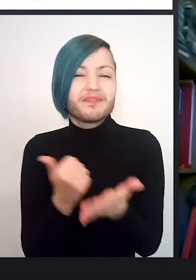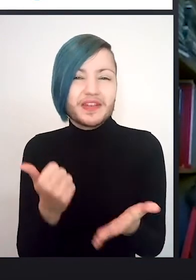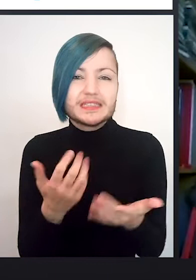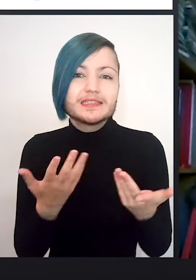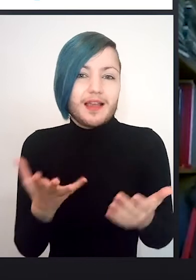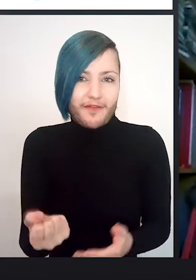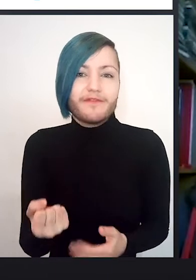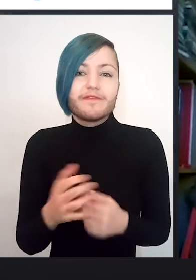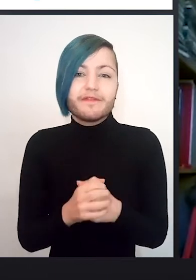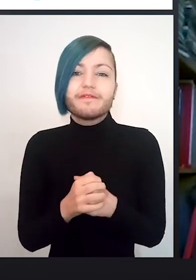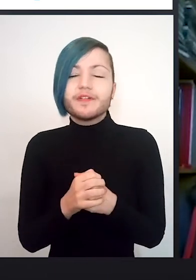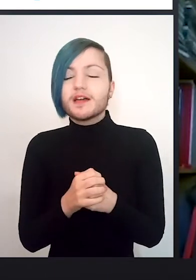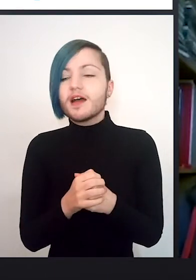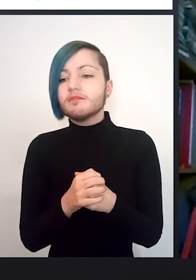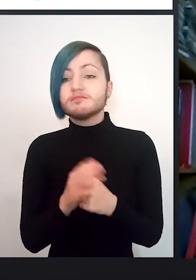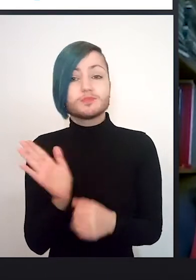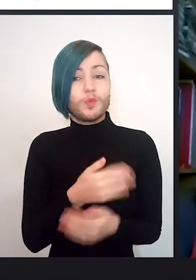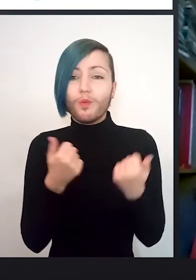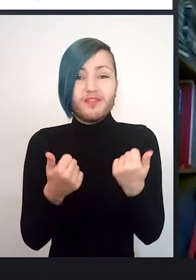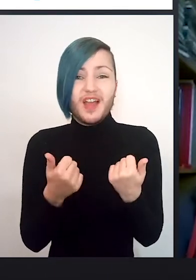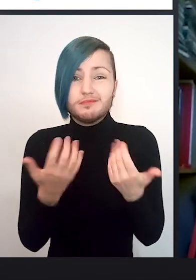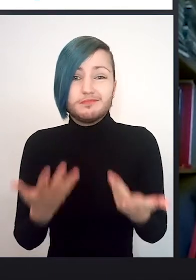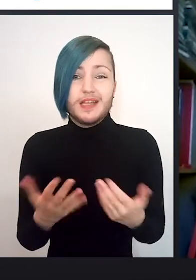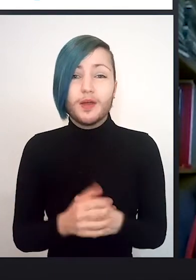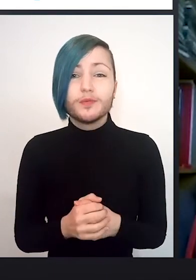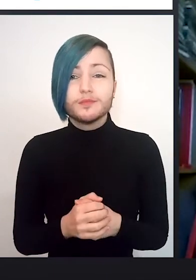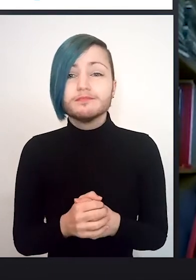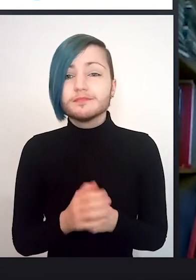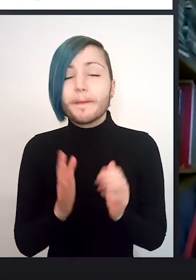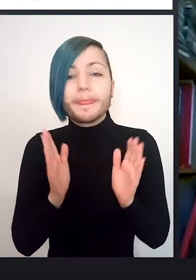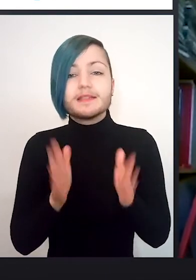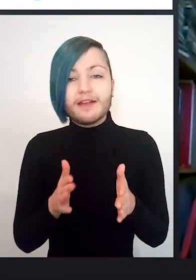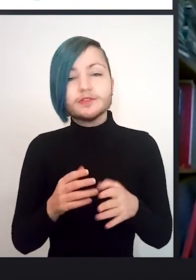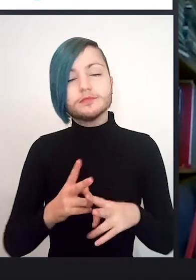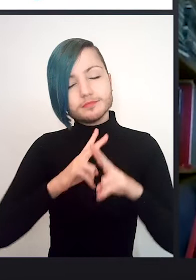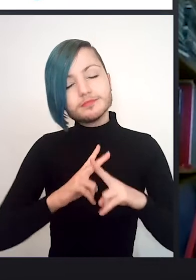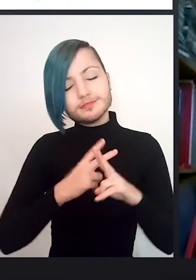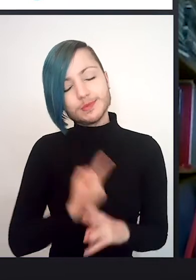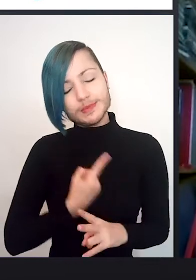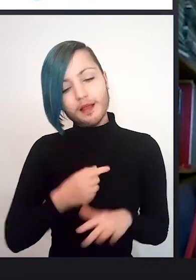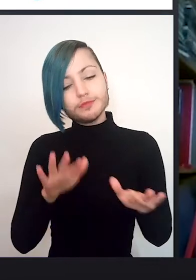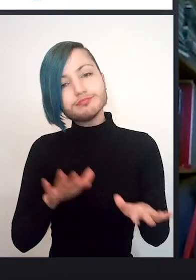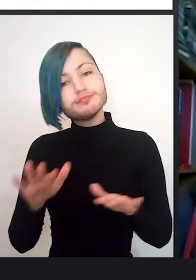and it's all fine now, you just need to be kind to yourself and give yourself time.